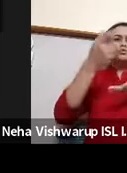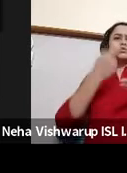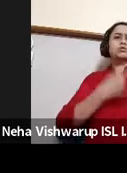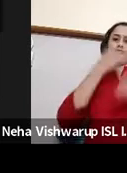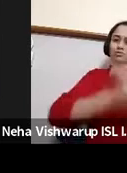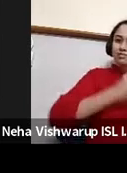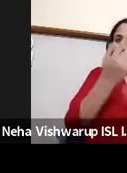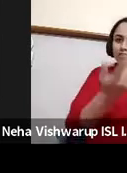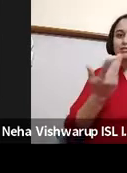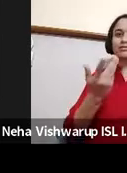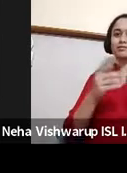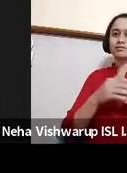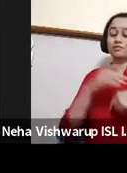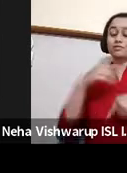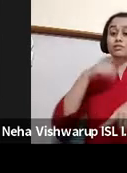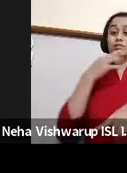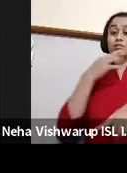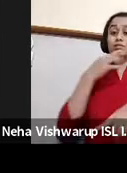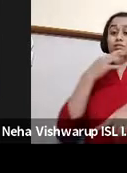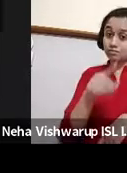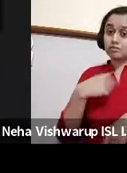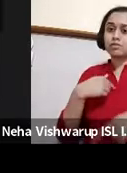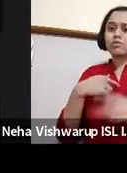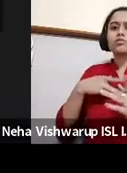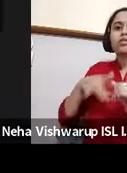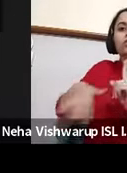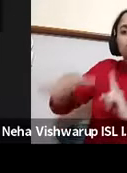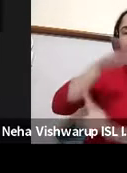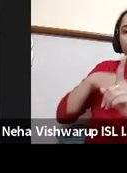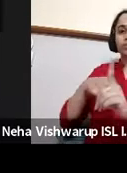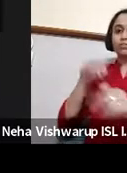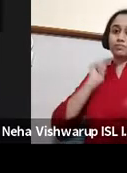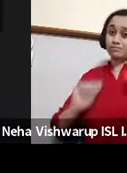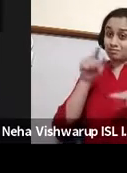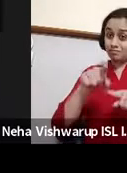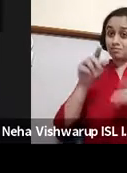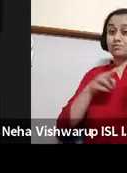in fact even looking beyond the local context of Nagda in the national context of India we see